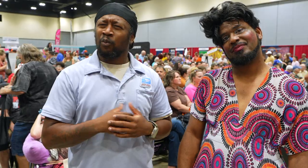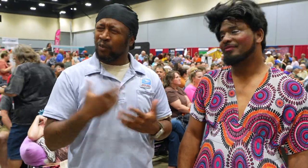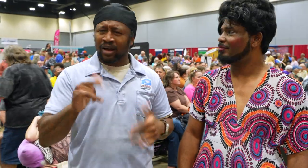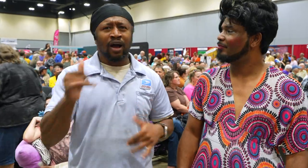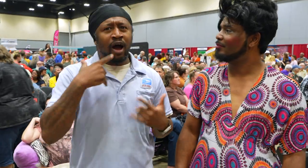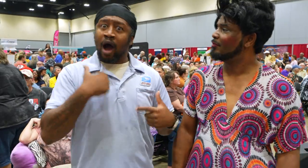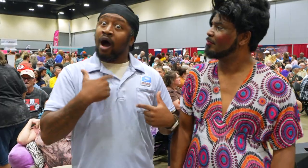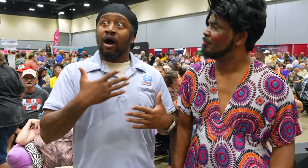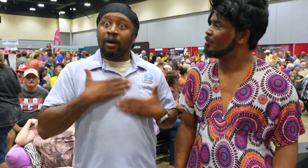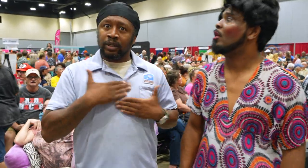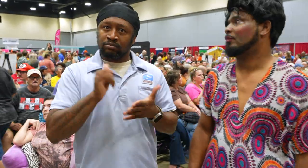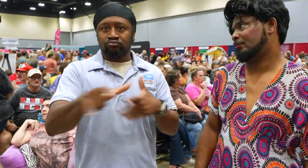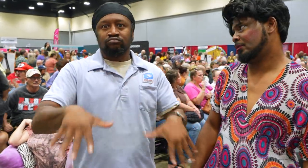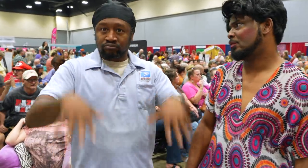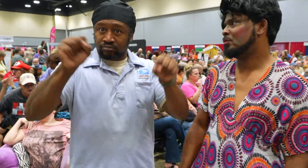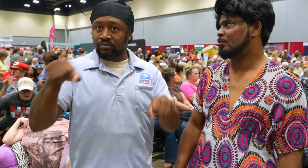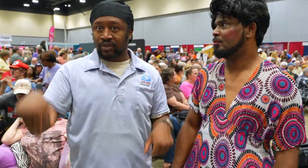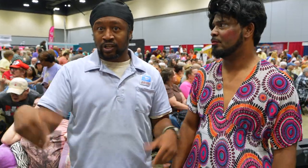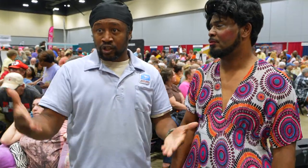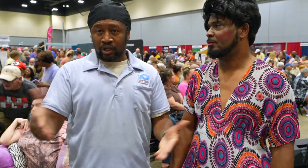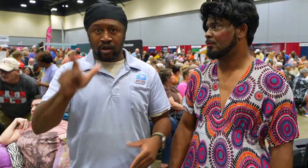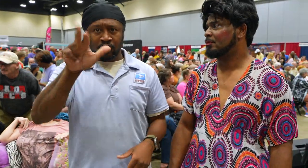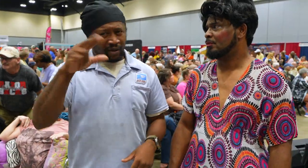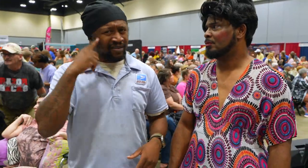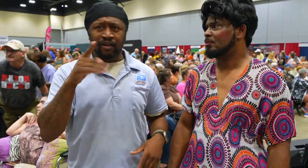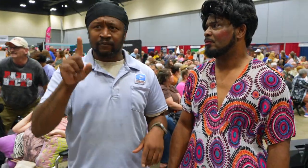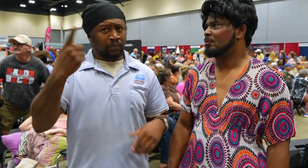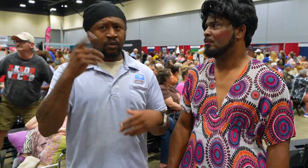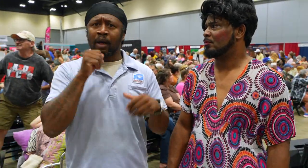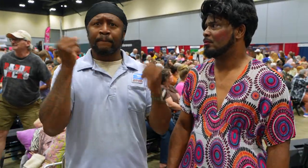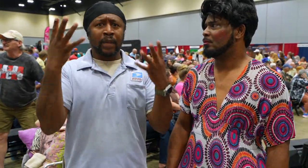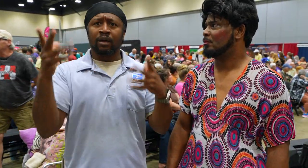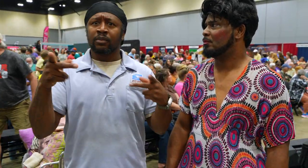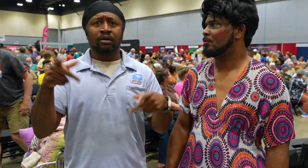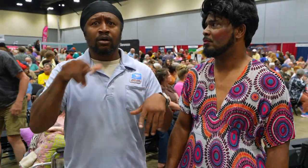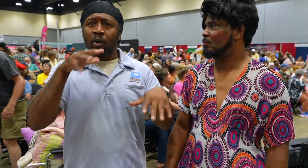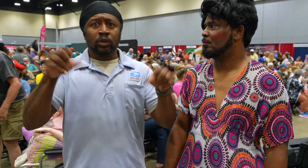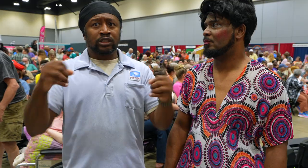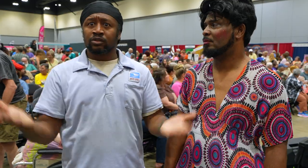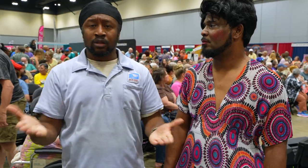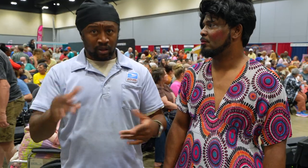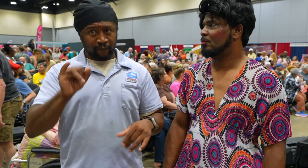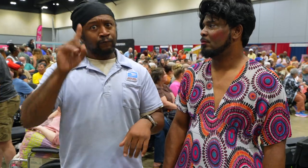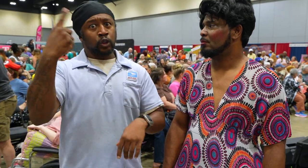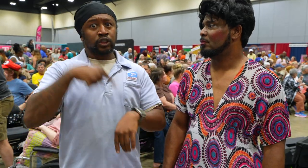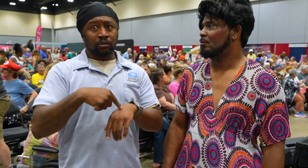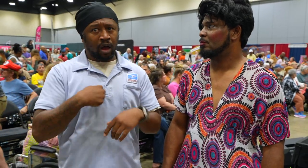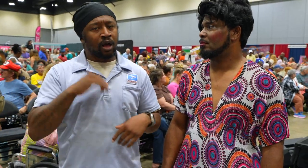I'm so happy that DeafNation is hosting in Little Rock for the first time. Not many people get the chance to gather here,